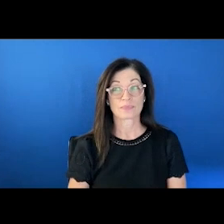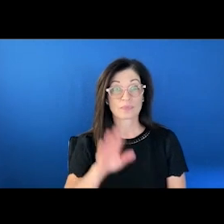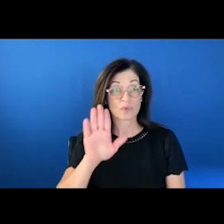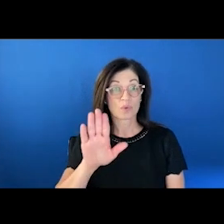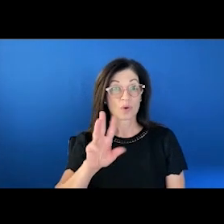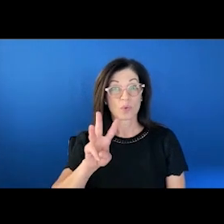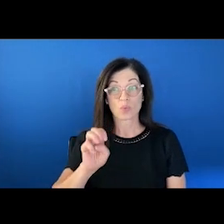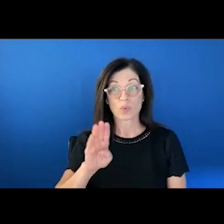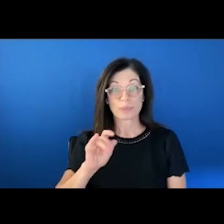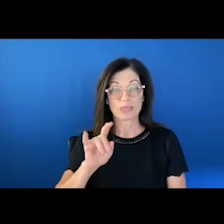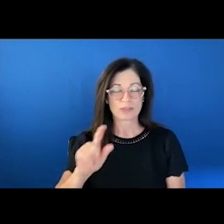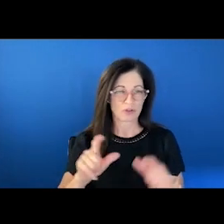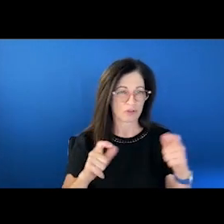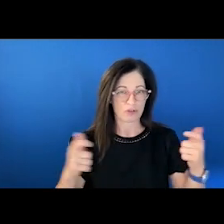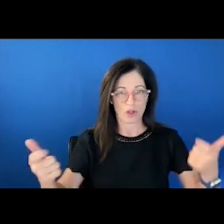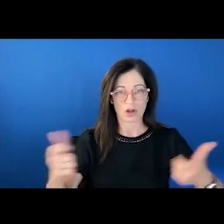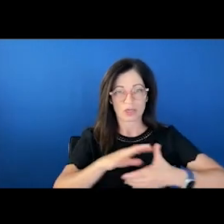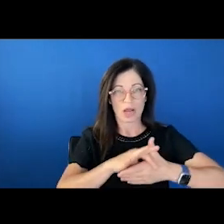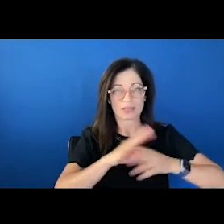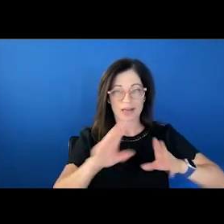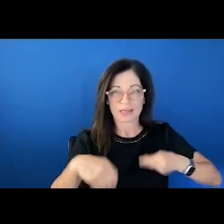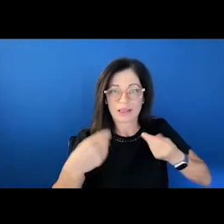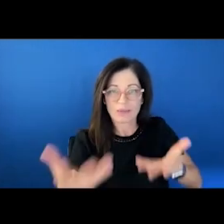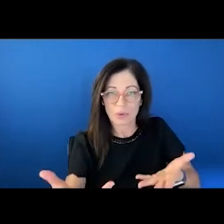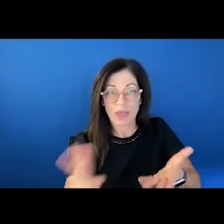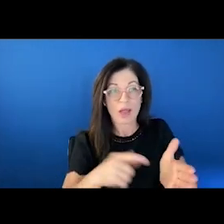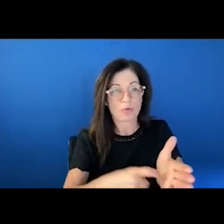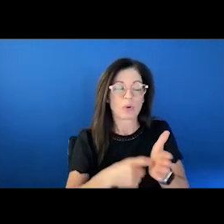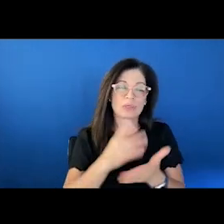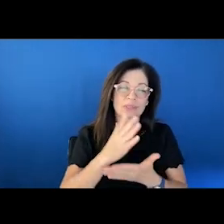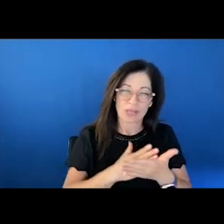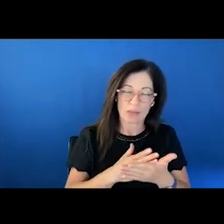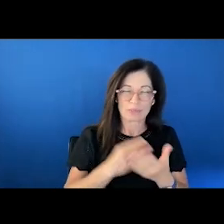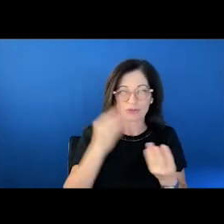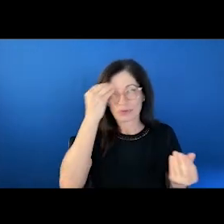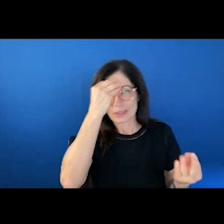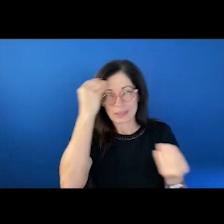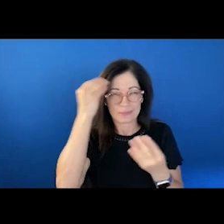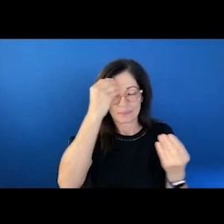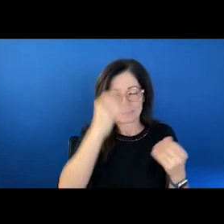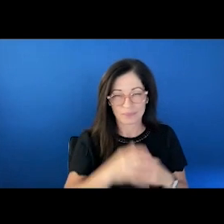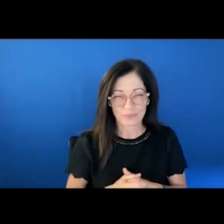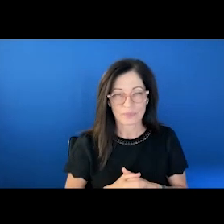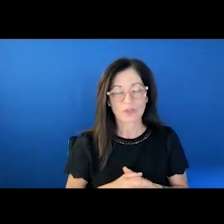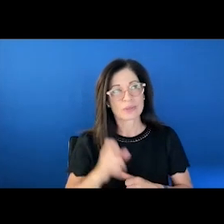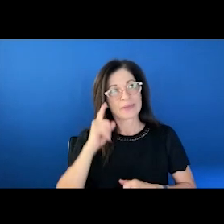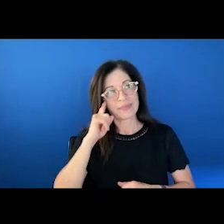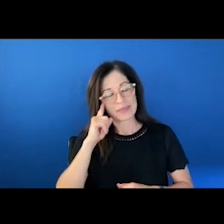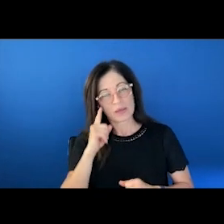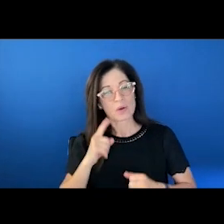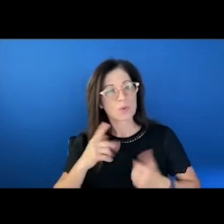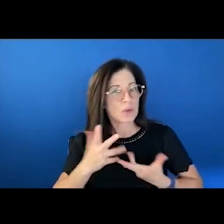Your website is one large content deliverable that requires some strategic thinking. Ask yourself,